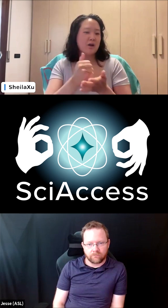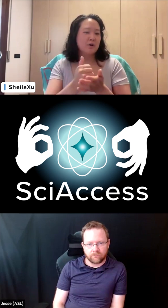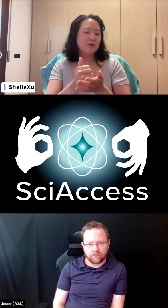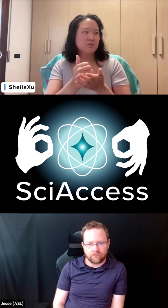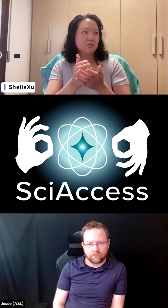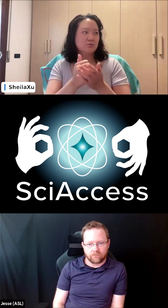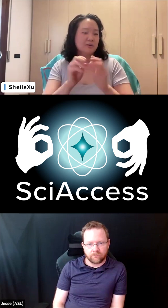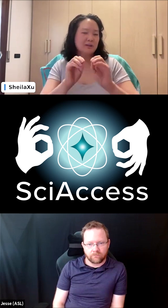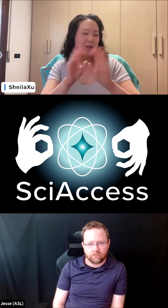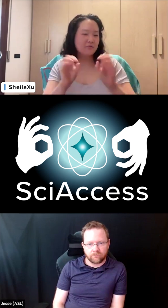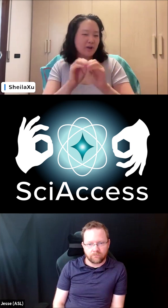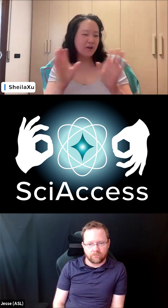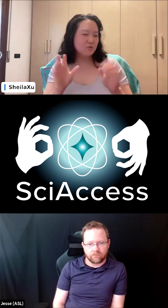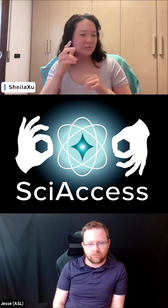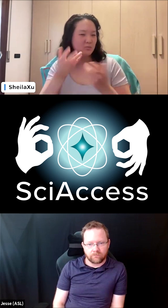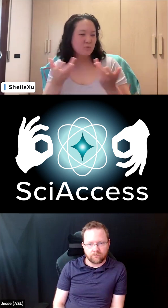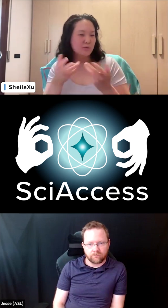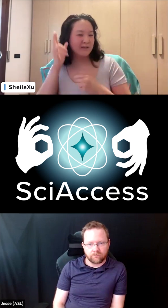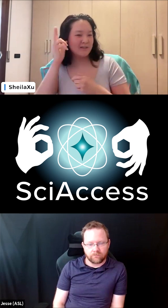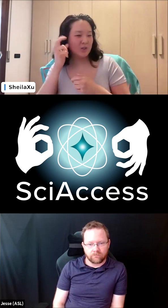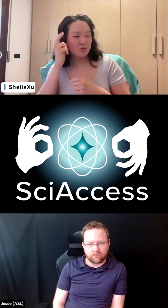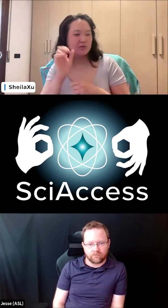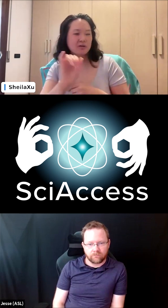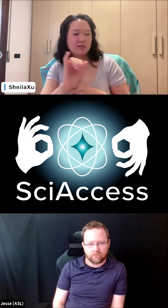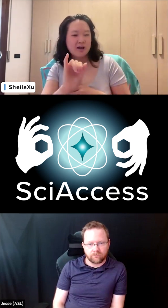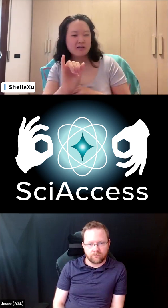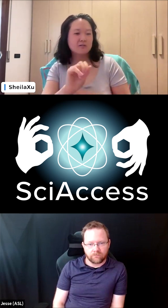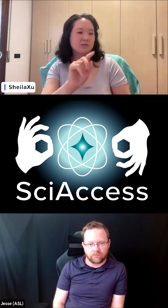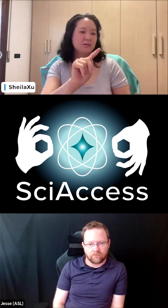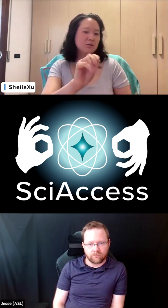that would clarify the sounds we were hearing, if there